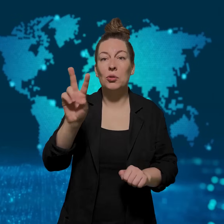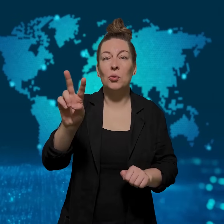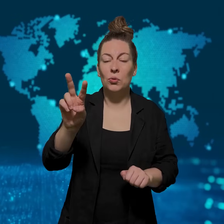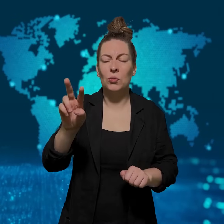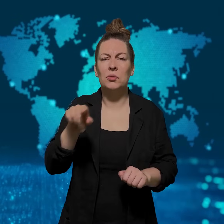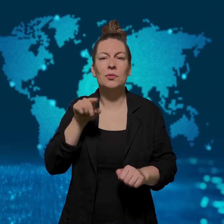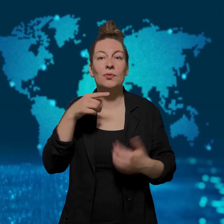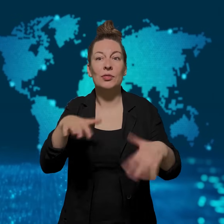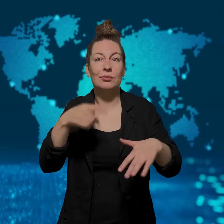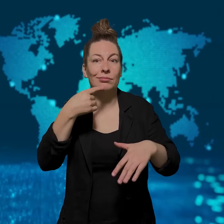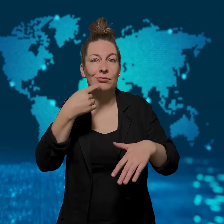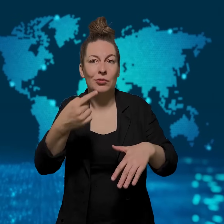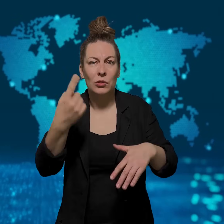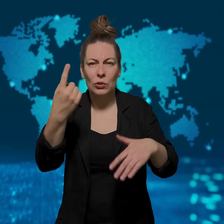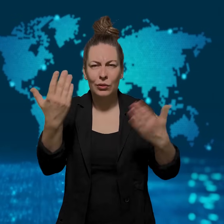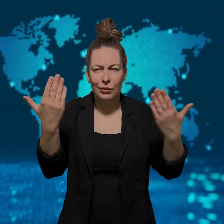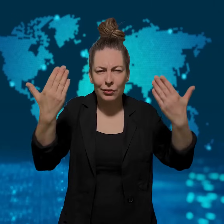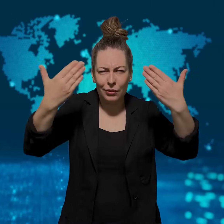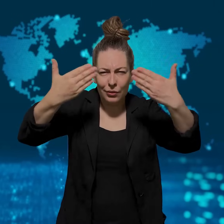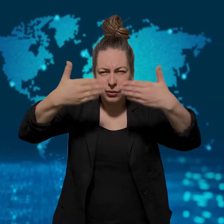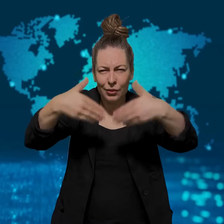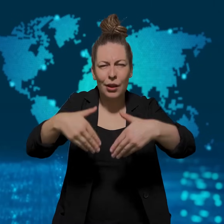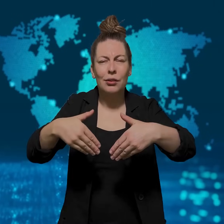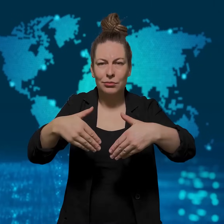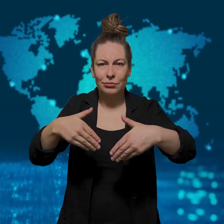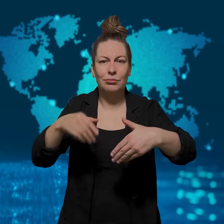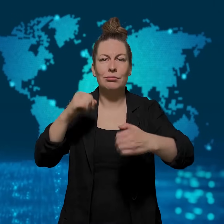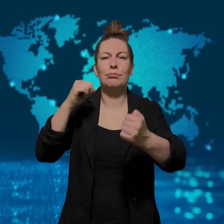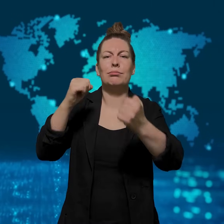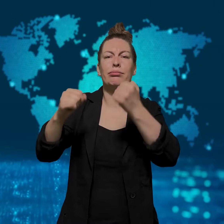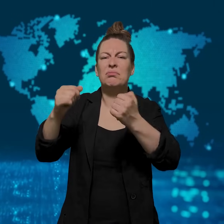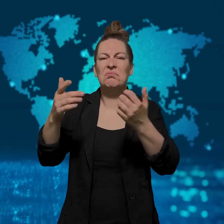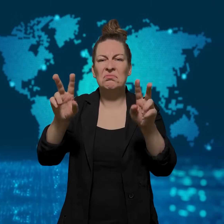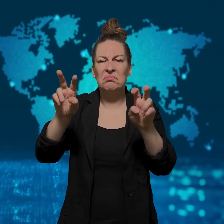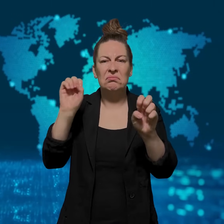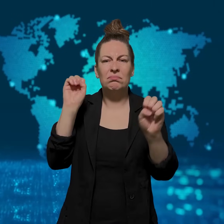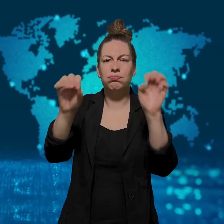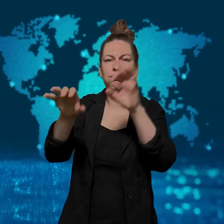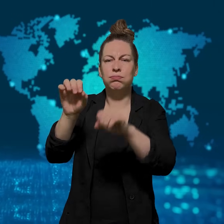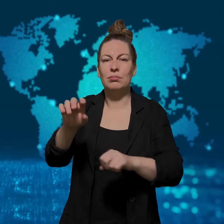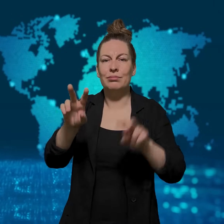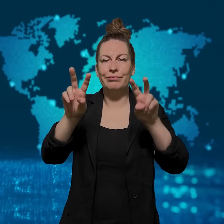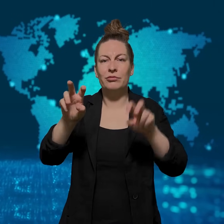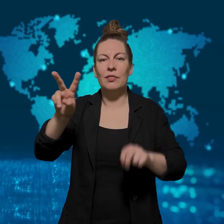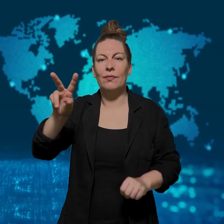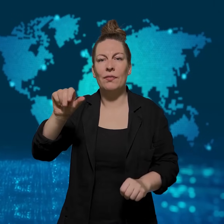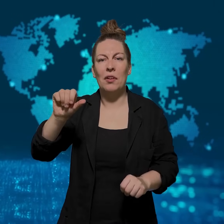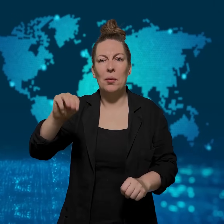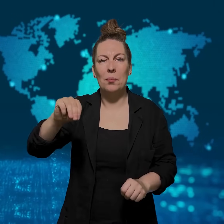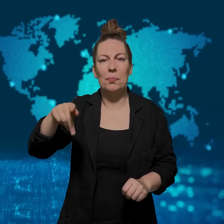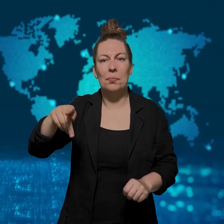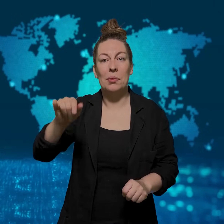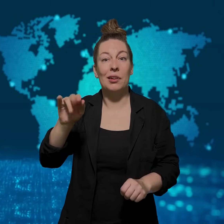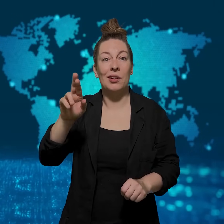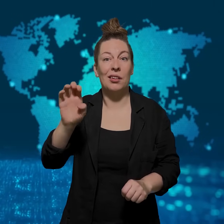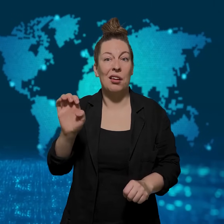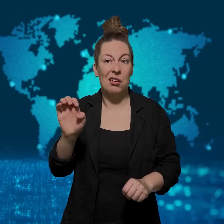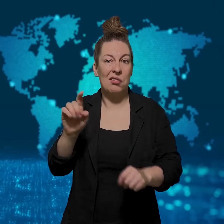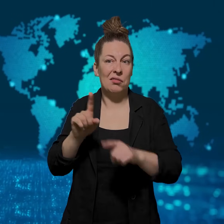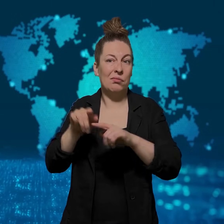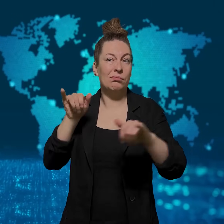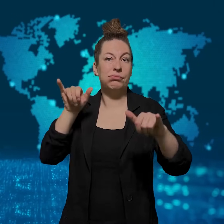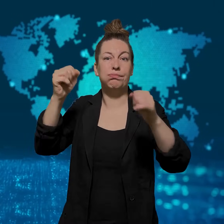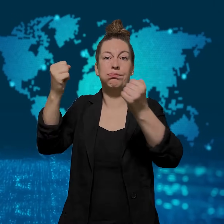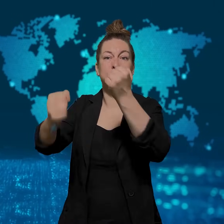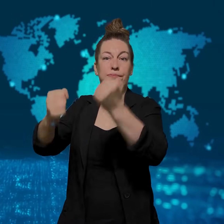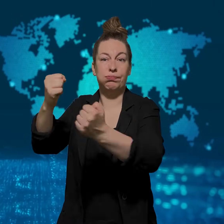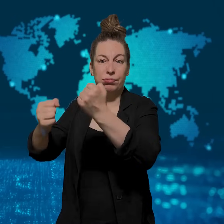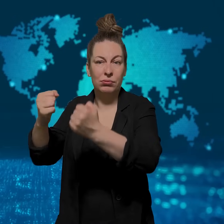Ukraine has been dropping mines in Russia using drones.